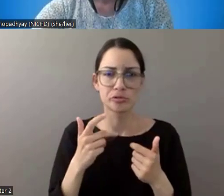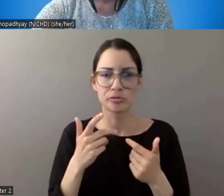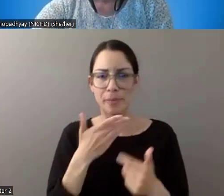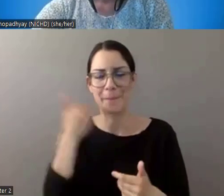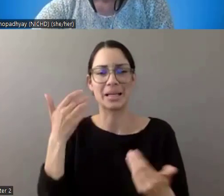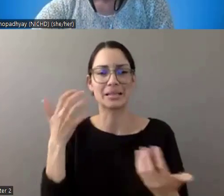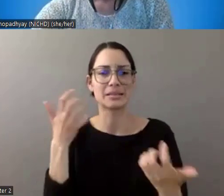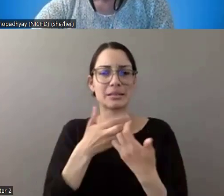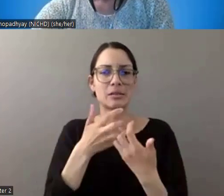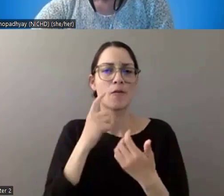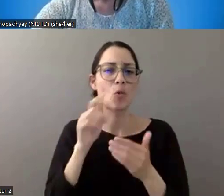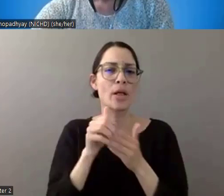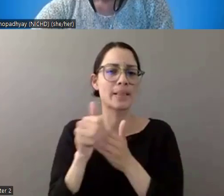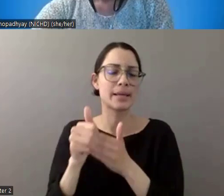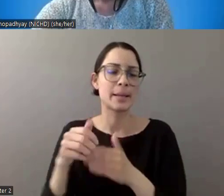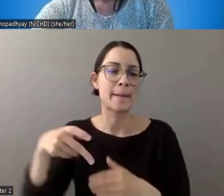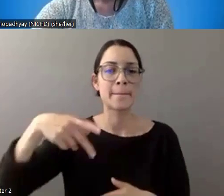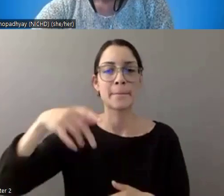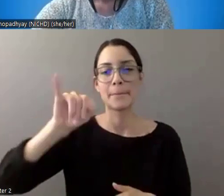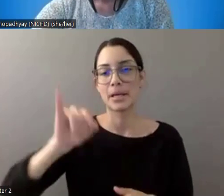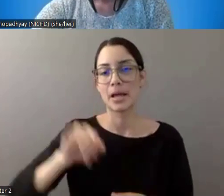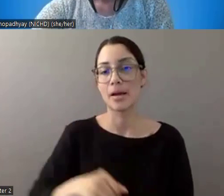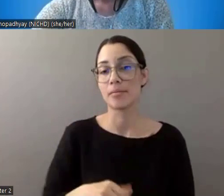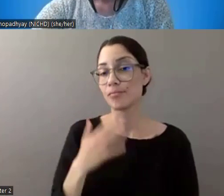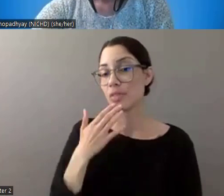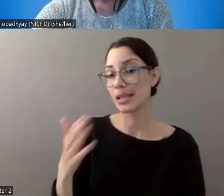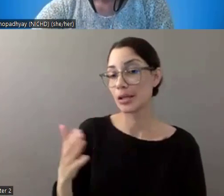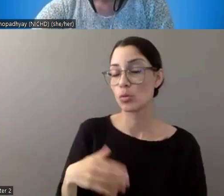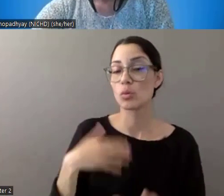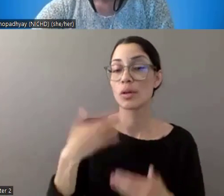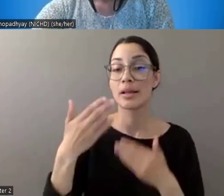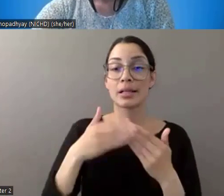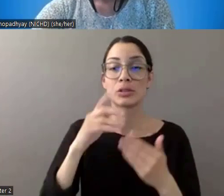Charles Anson: All right. Thank you, Jeanette. The next question is to Mahua.